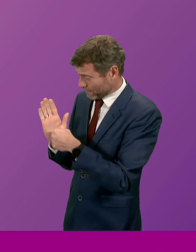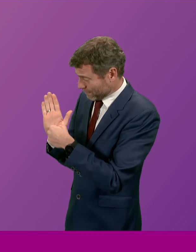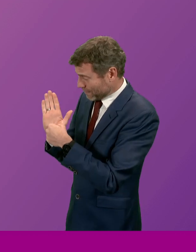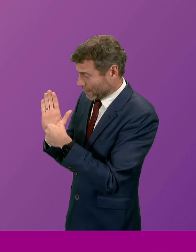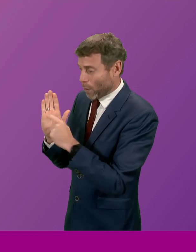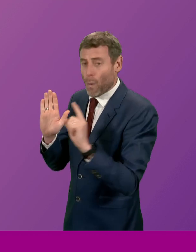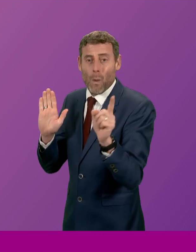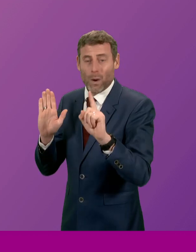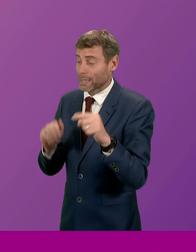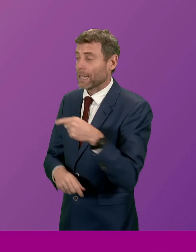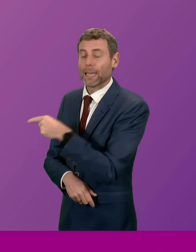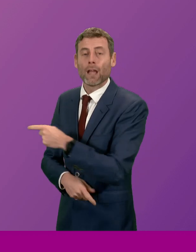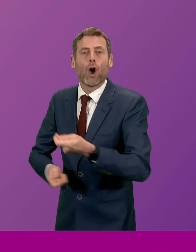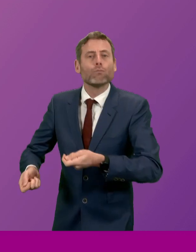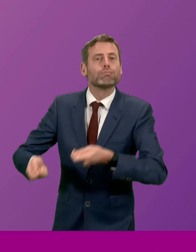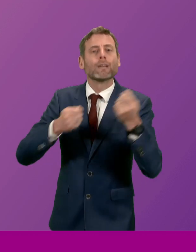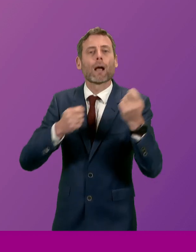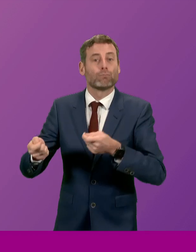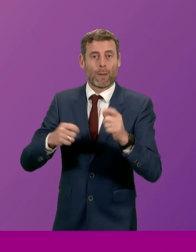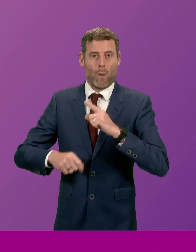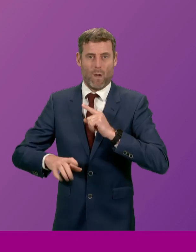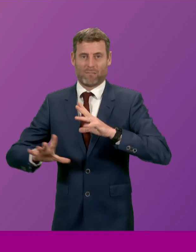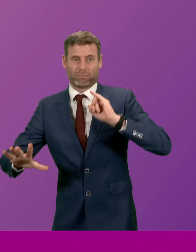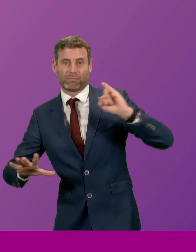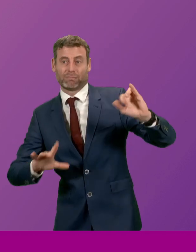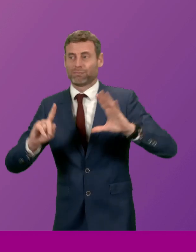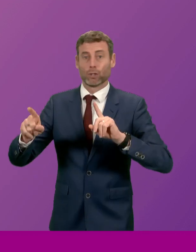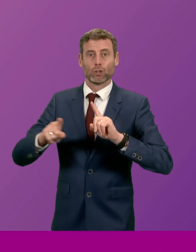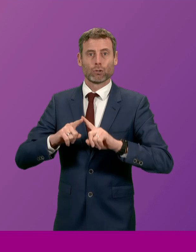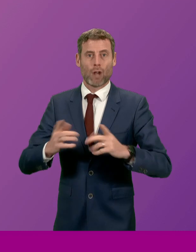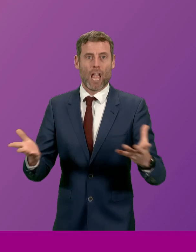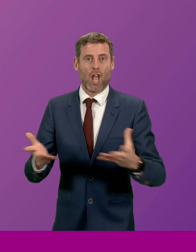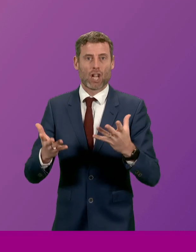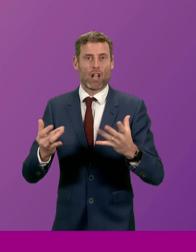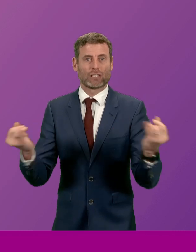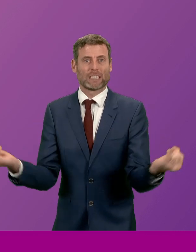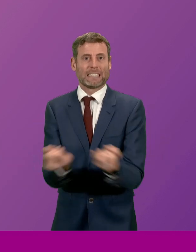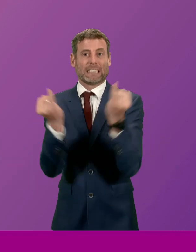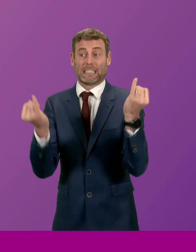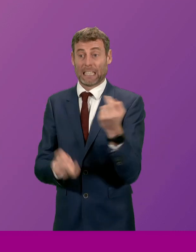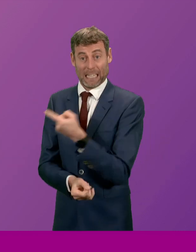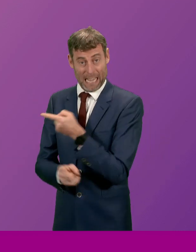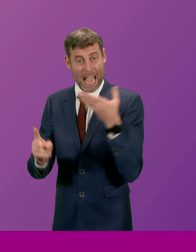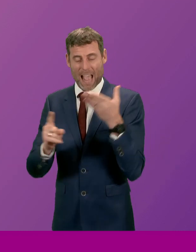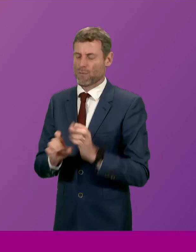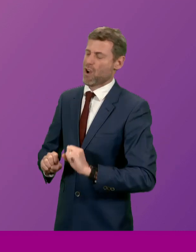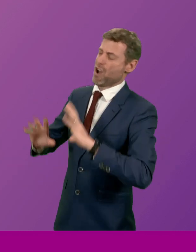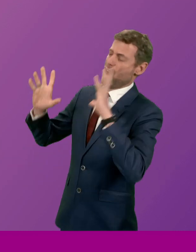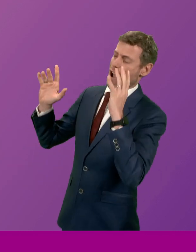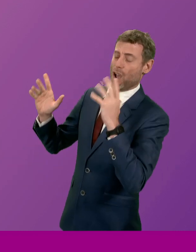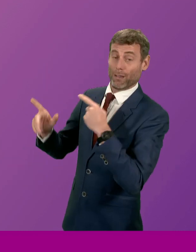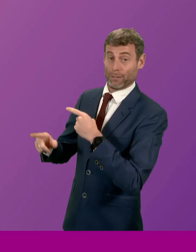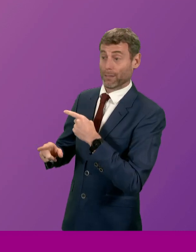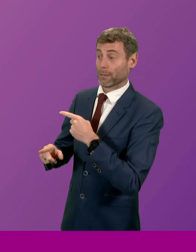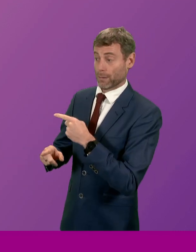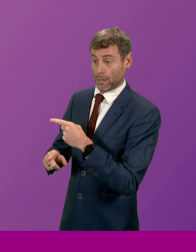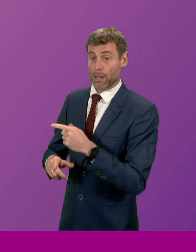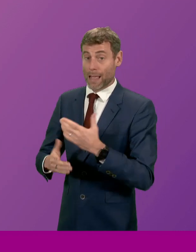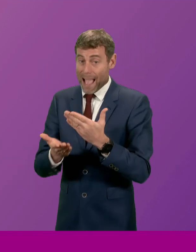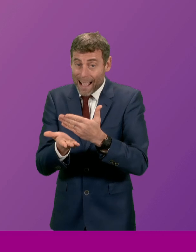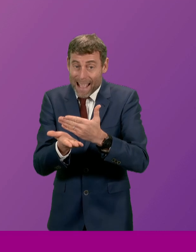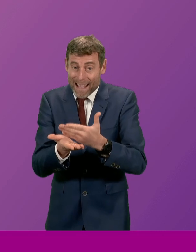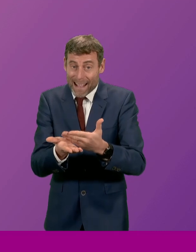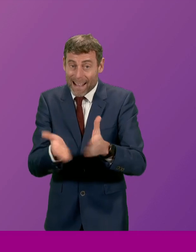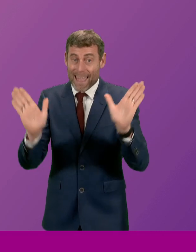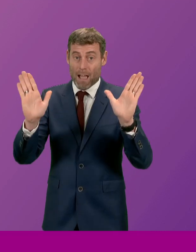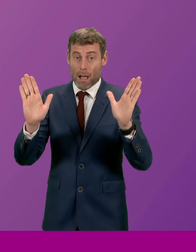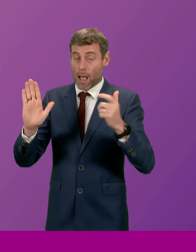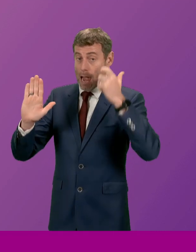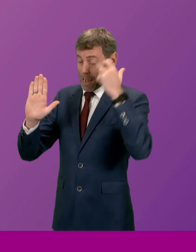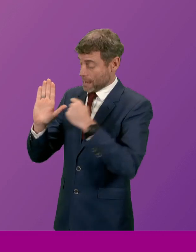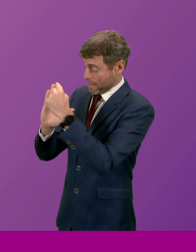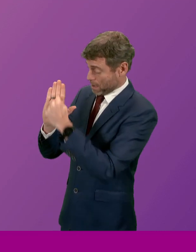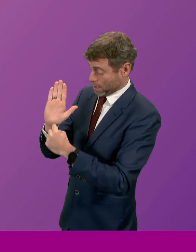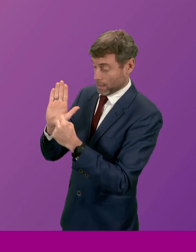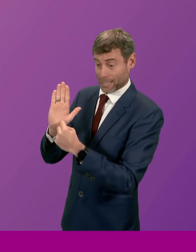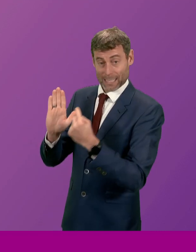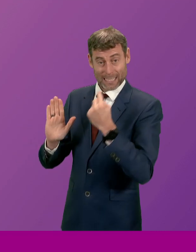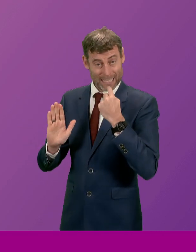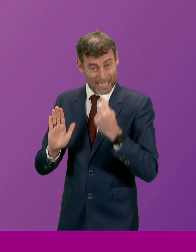sowing division in our society, when the legal position is absolutely crystal clear that the 2010